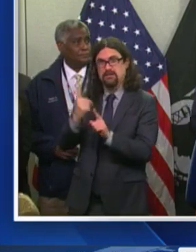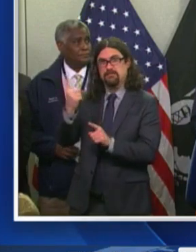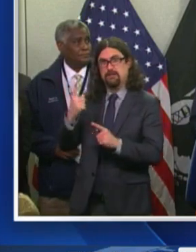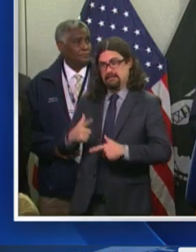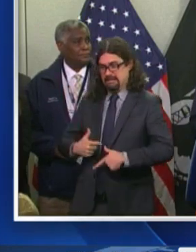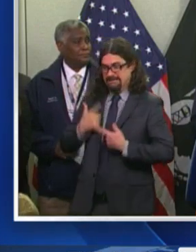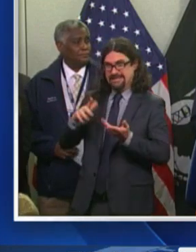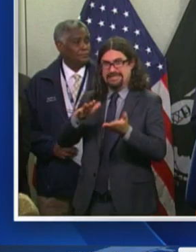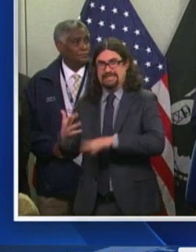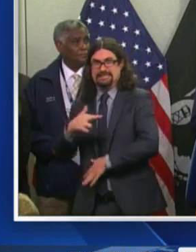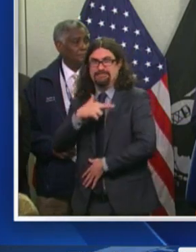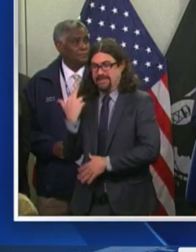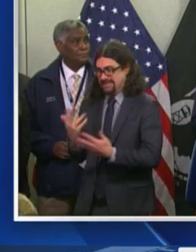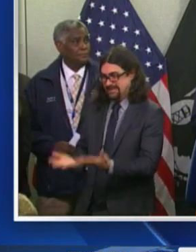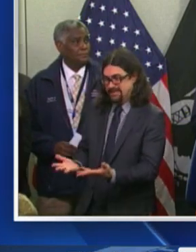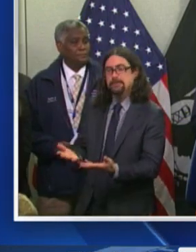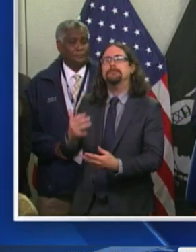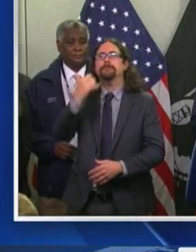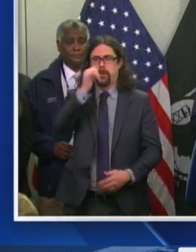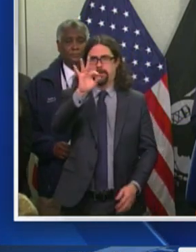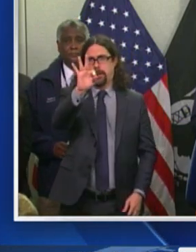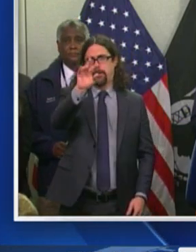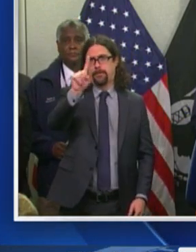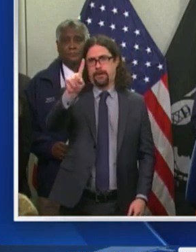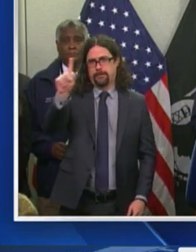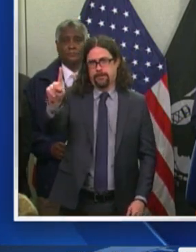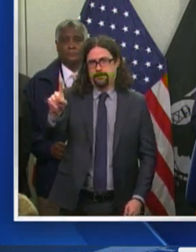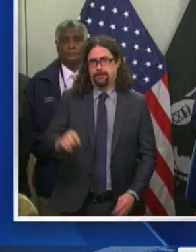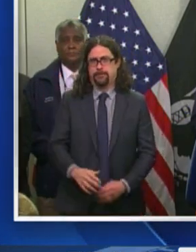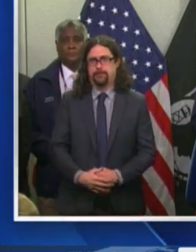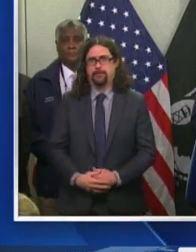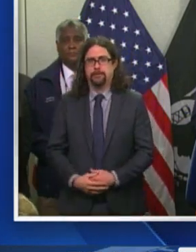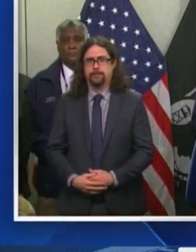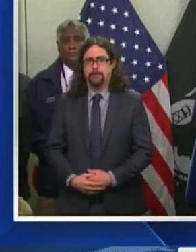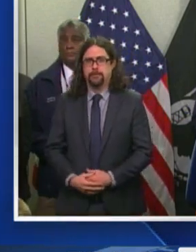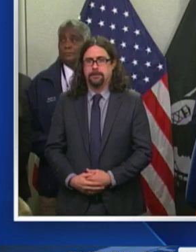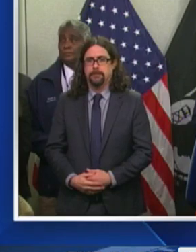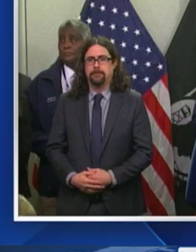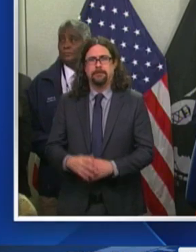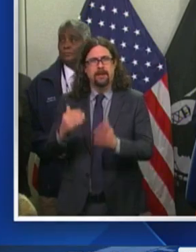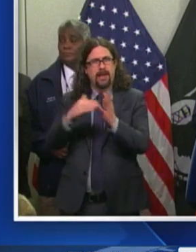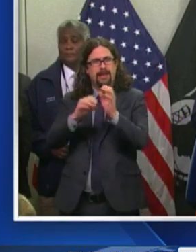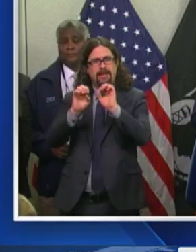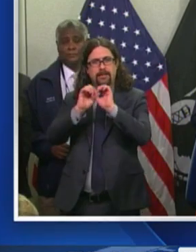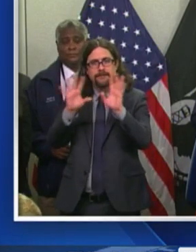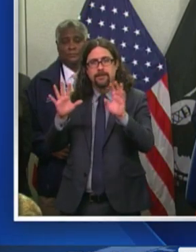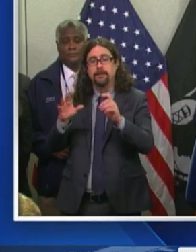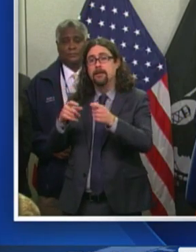EMERGENCY, IF SOMEONE'S LIFE IS IN DANGER, CALL 911. AGAIN, FOR HEAT, FOR HOT WATER PROBLEMS, FOR INFORMATION NEEDS